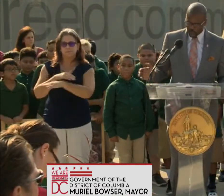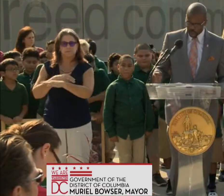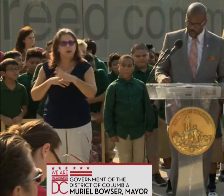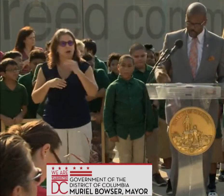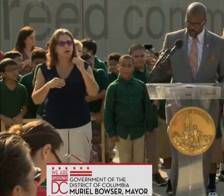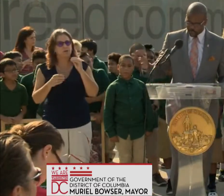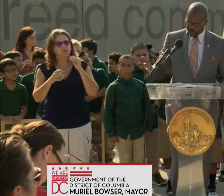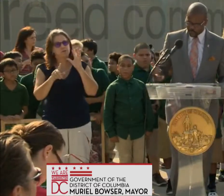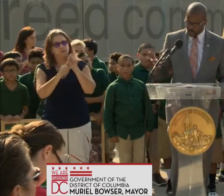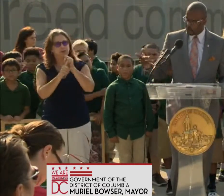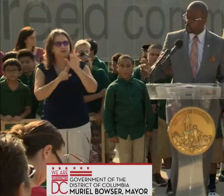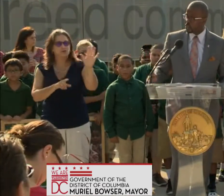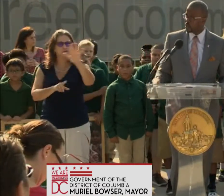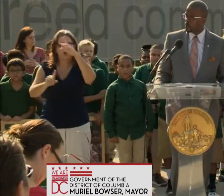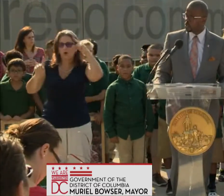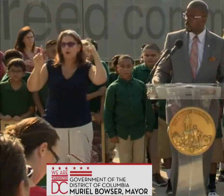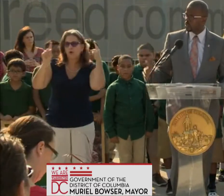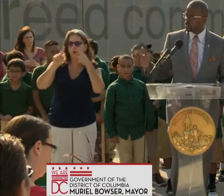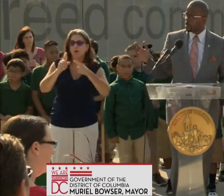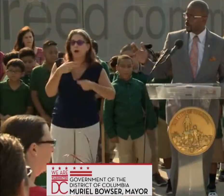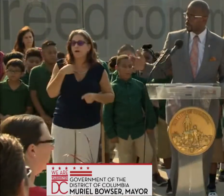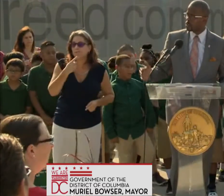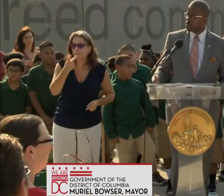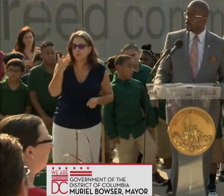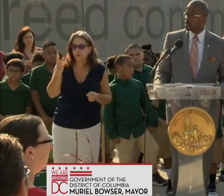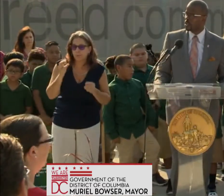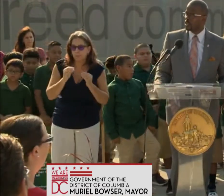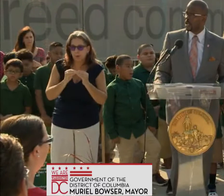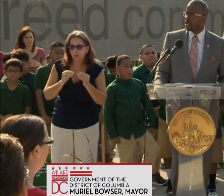few things that was mentioned that we shared we shared the PARCC scores last